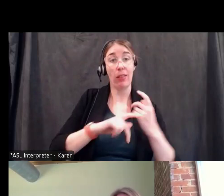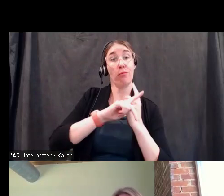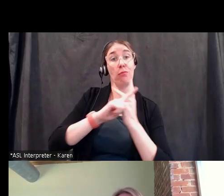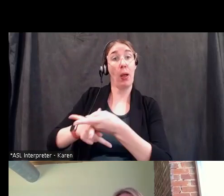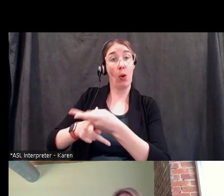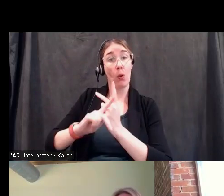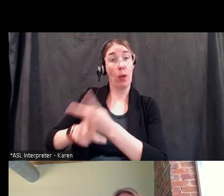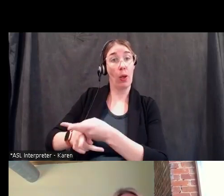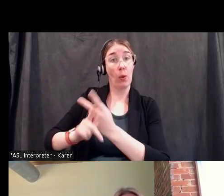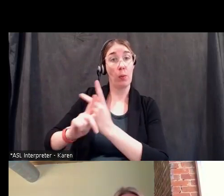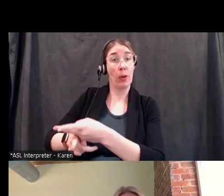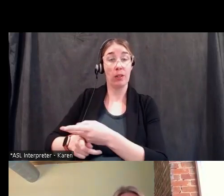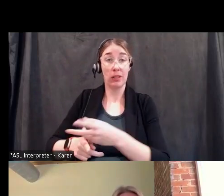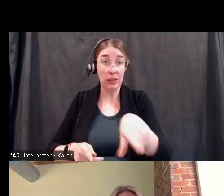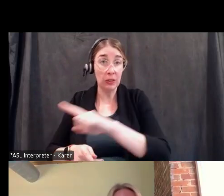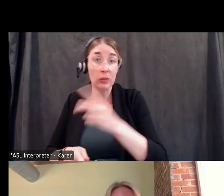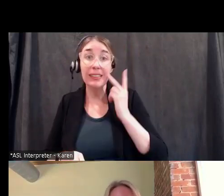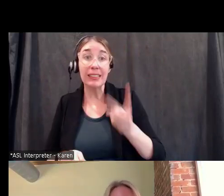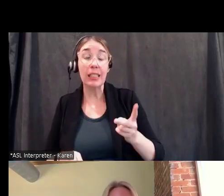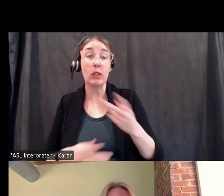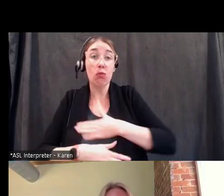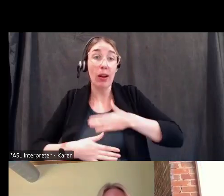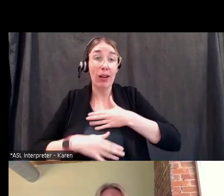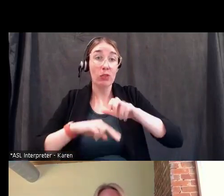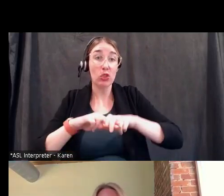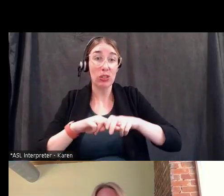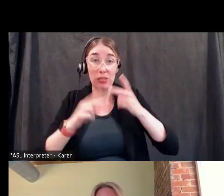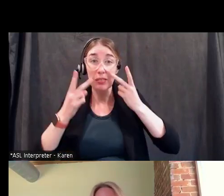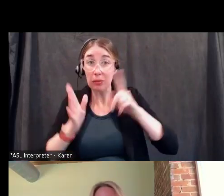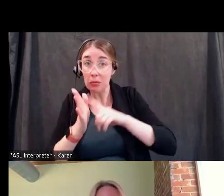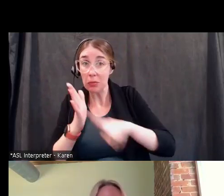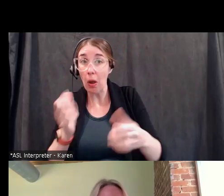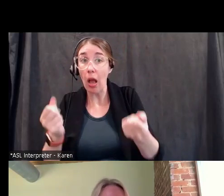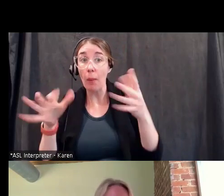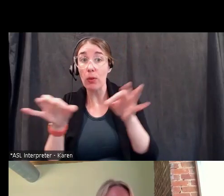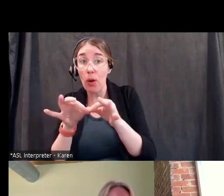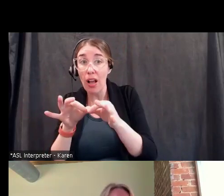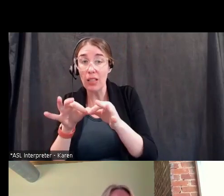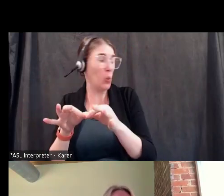a recreation chair, but it can be expensive. I know for a wheelchair rugby chair,